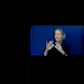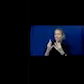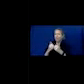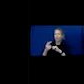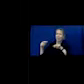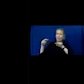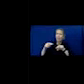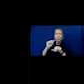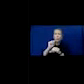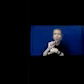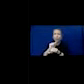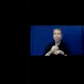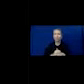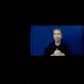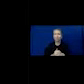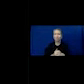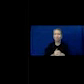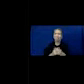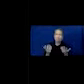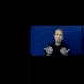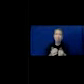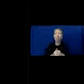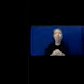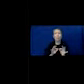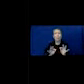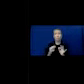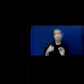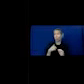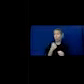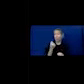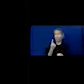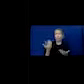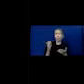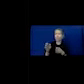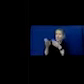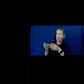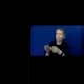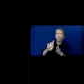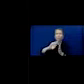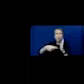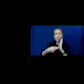home, it's also important that we understand their role in the family, and in the community,